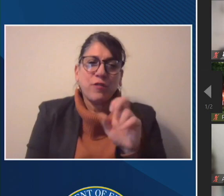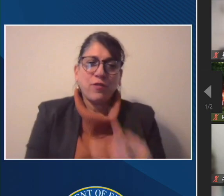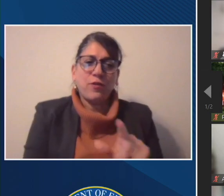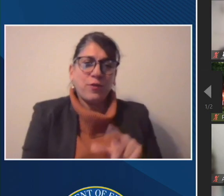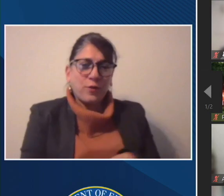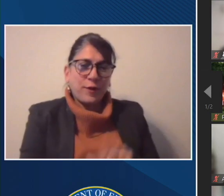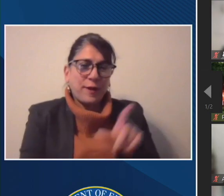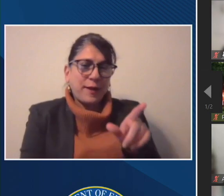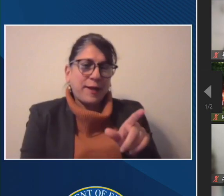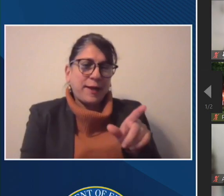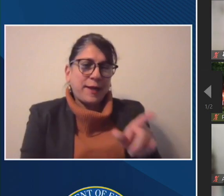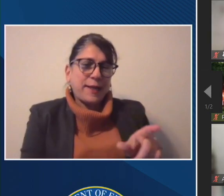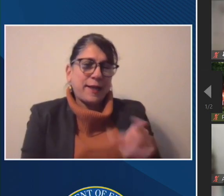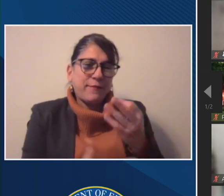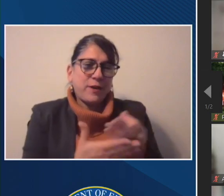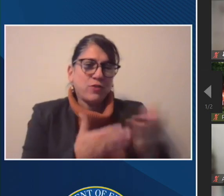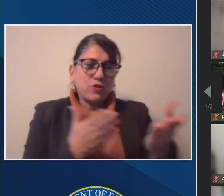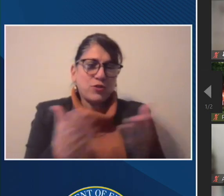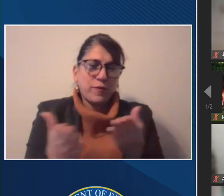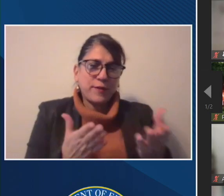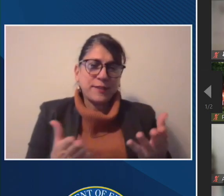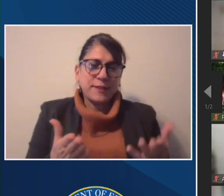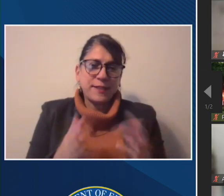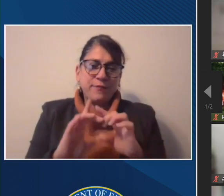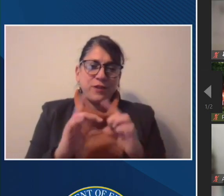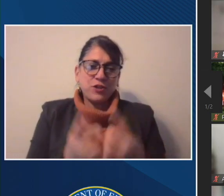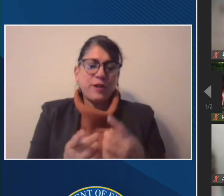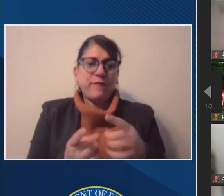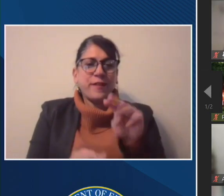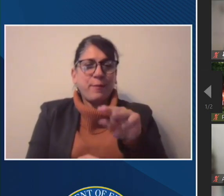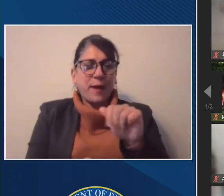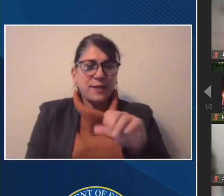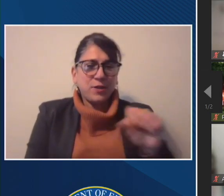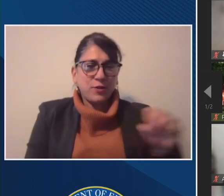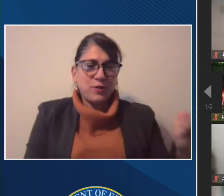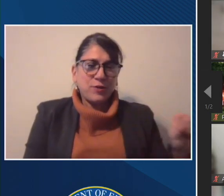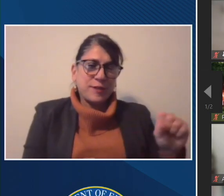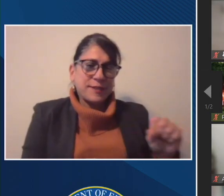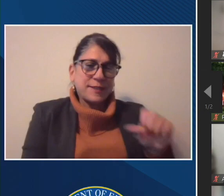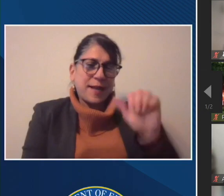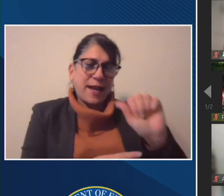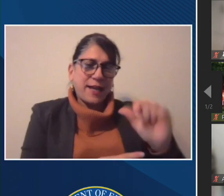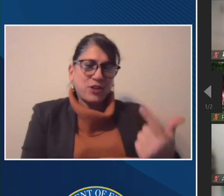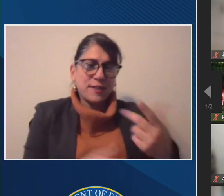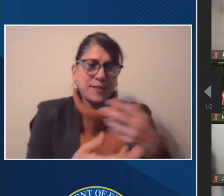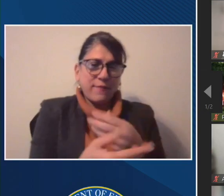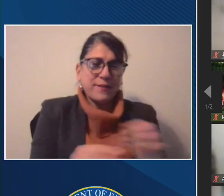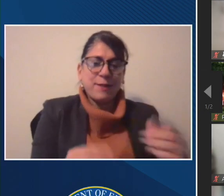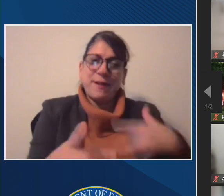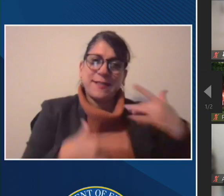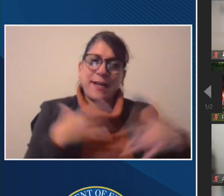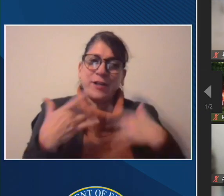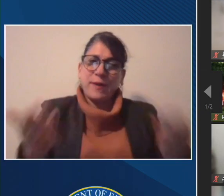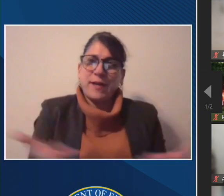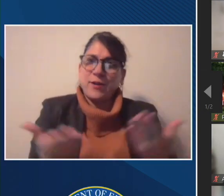Very excited to be a part of this process. And I'm representing the constituency of the state attorneys general offices.